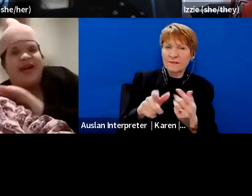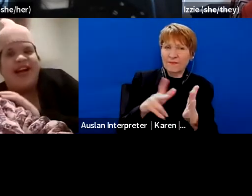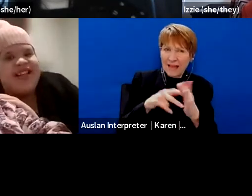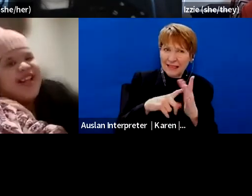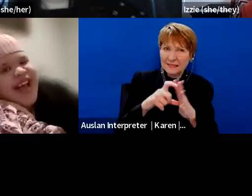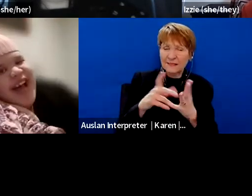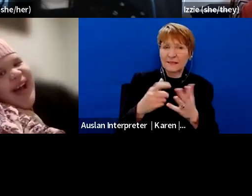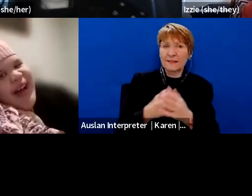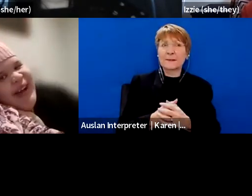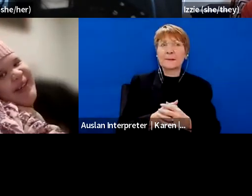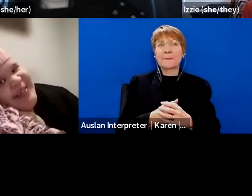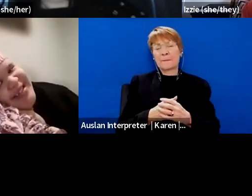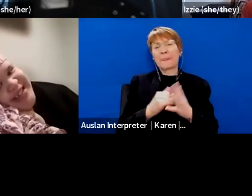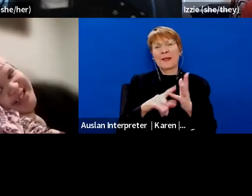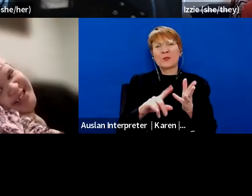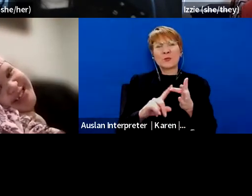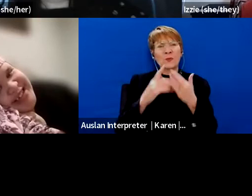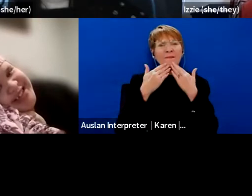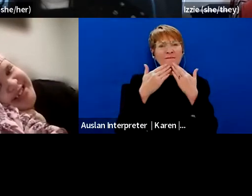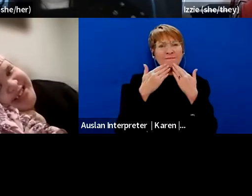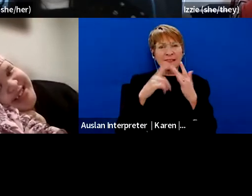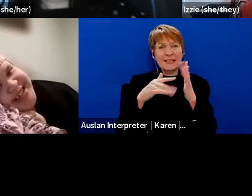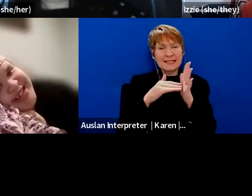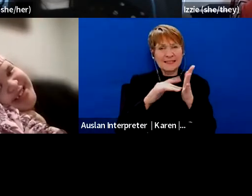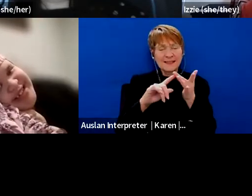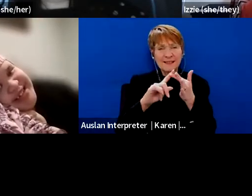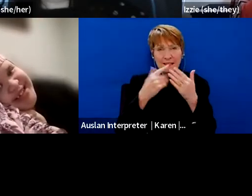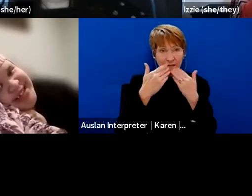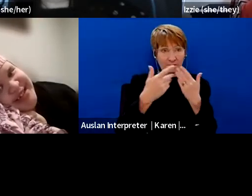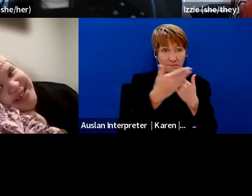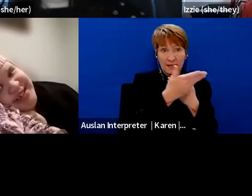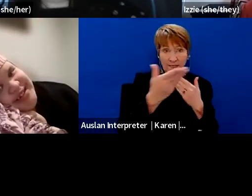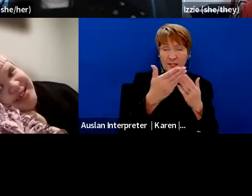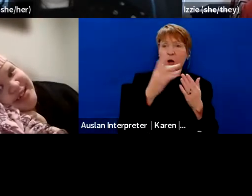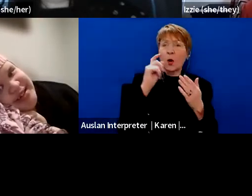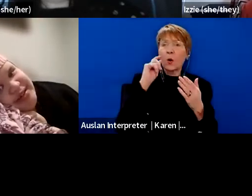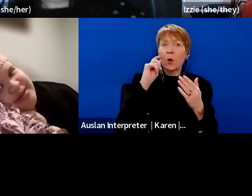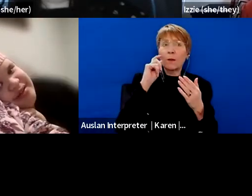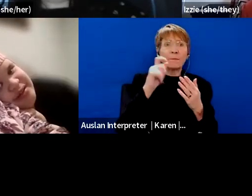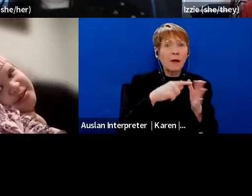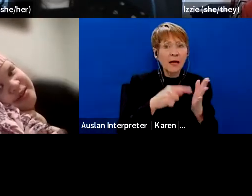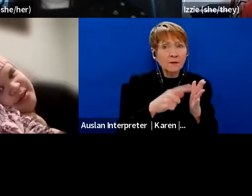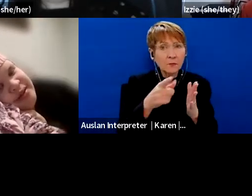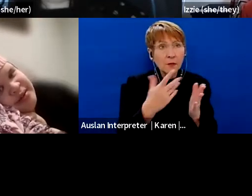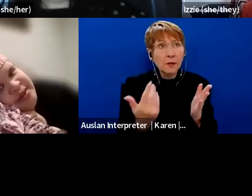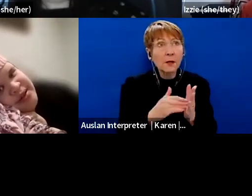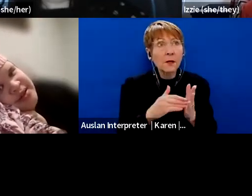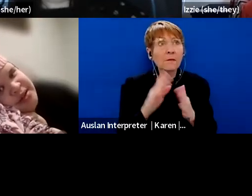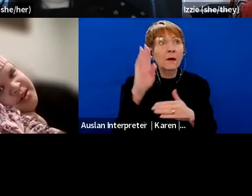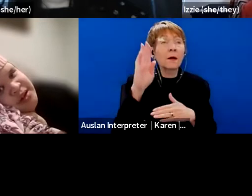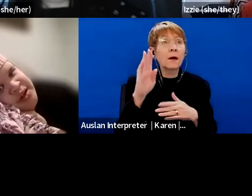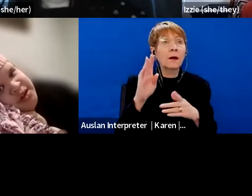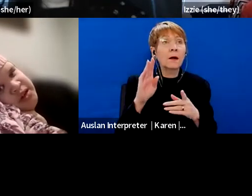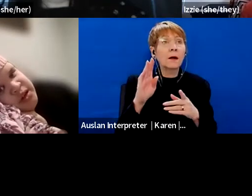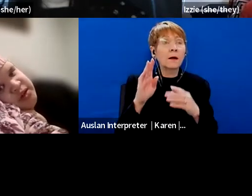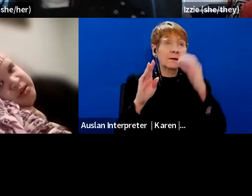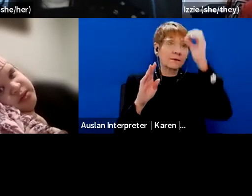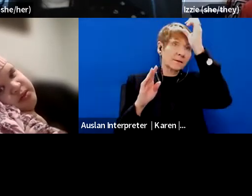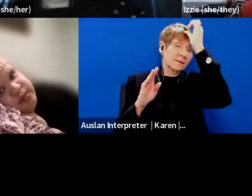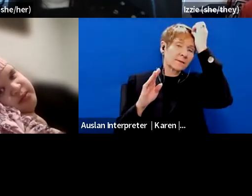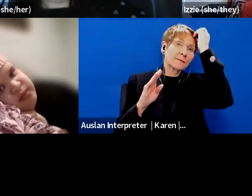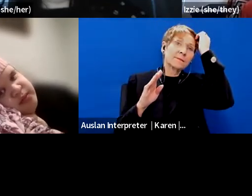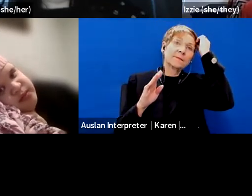I think that's a really important reflection Thank you, easy and thank you all, we're going to take a sorry Pat did you want to go you put your hand up.